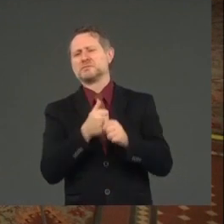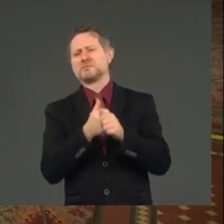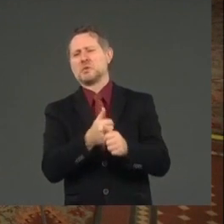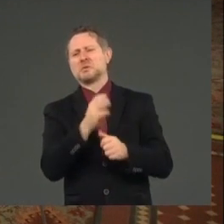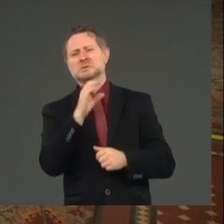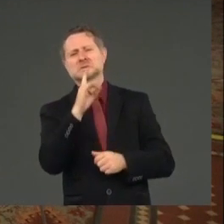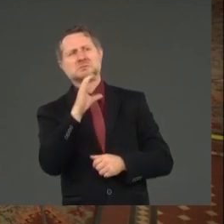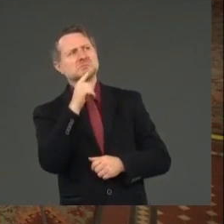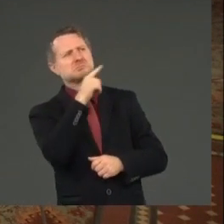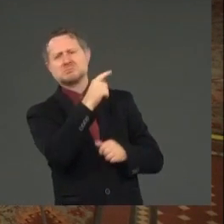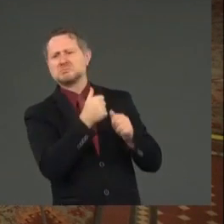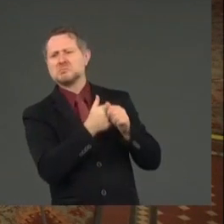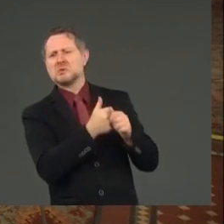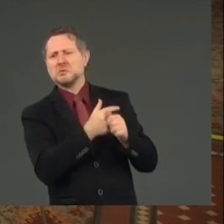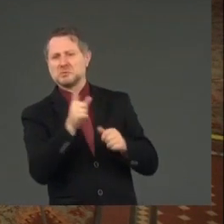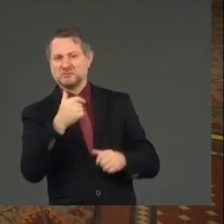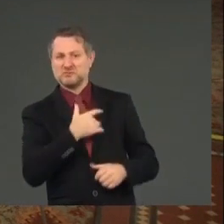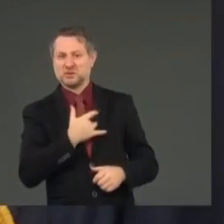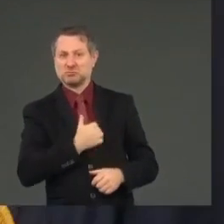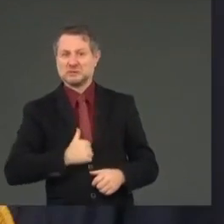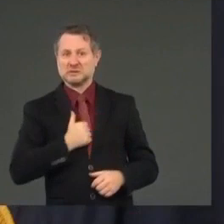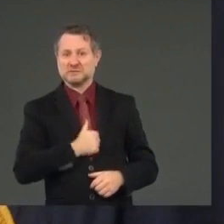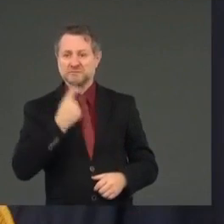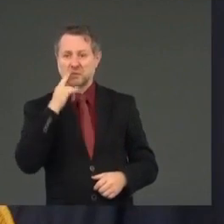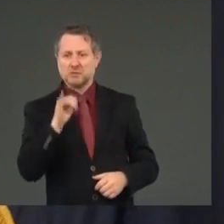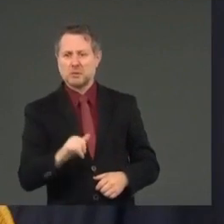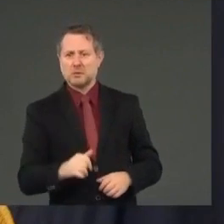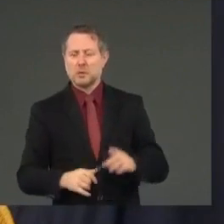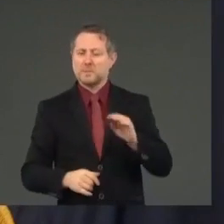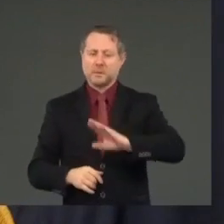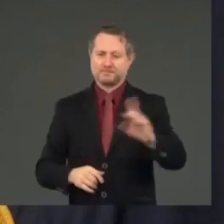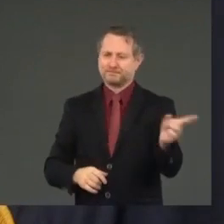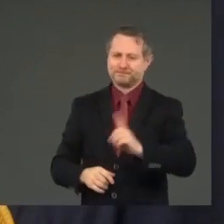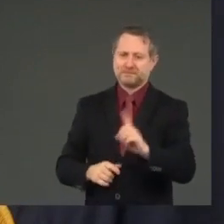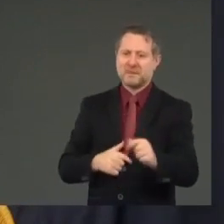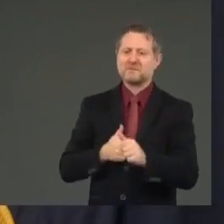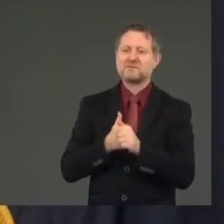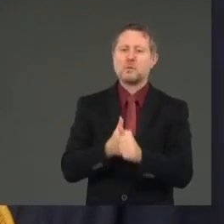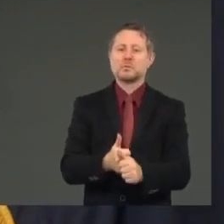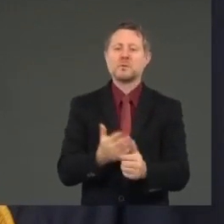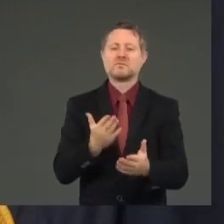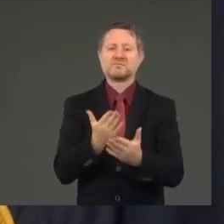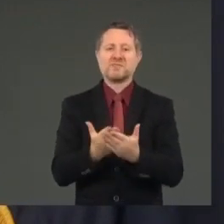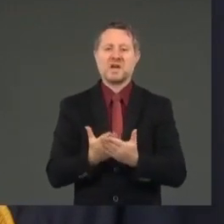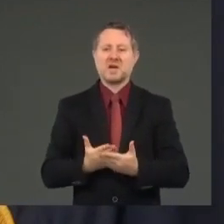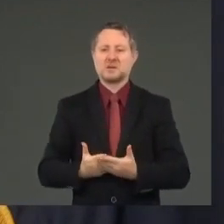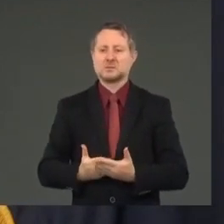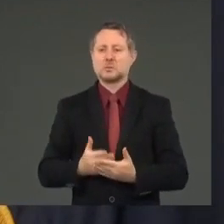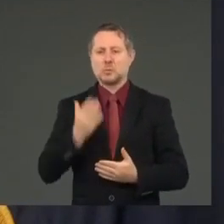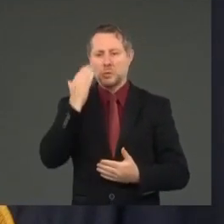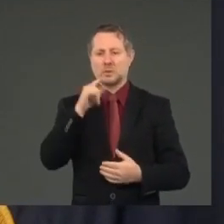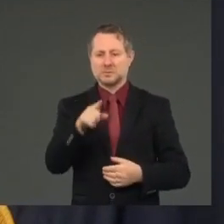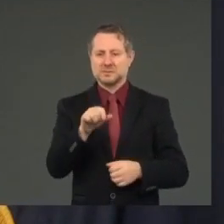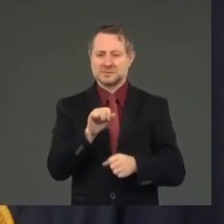WHY ON THAT MARCH 25 MEMO DID YOU NOT, WHY DID YOU FOLLOW THE CDC GUIDANCE, AND DO YOU REGRET THAT?